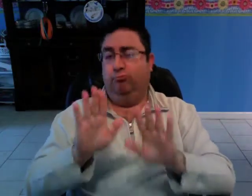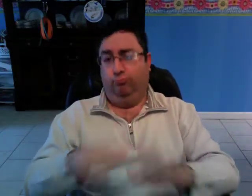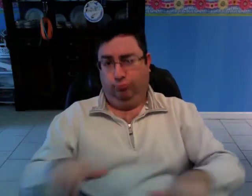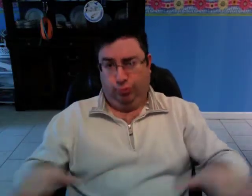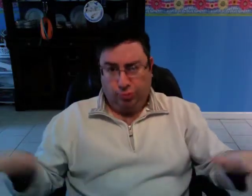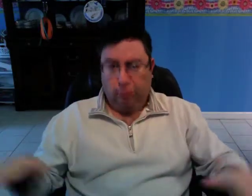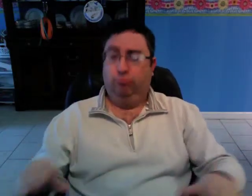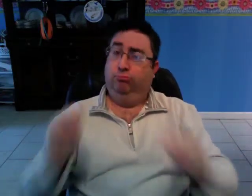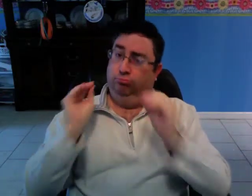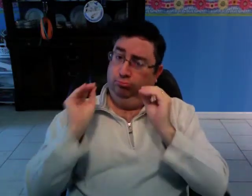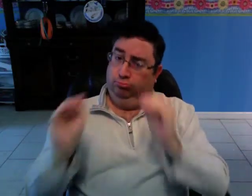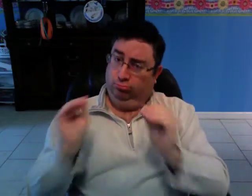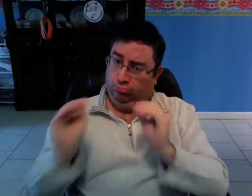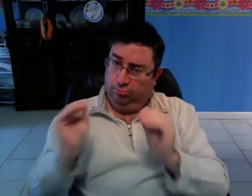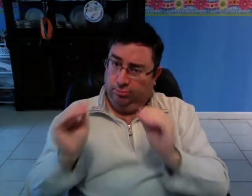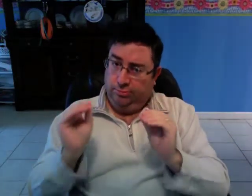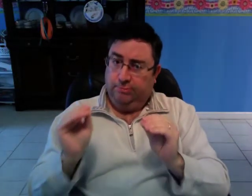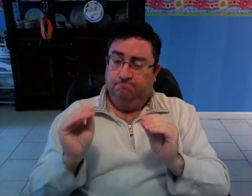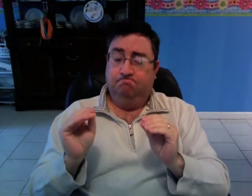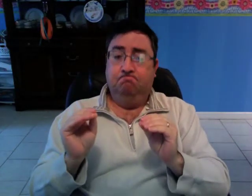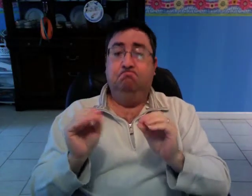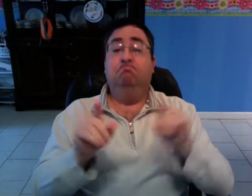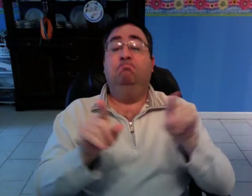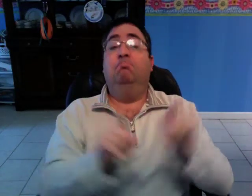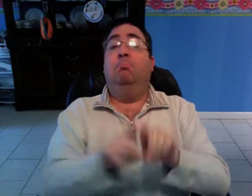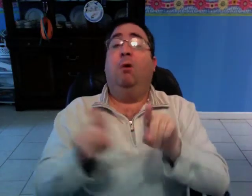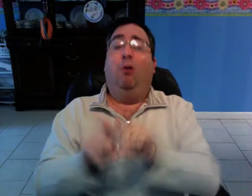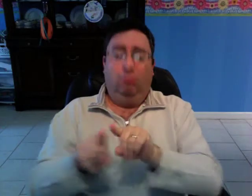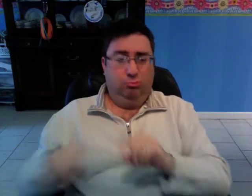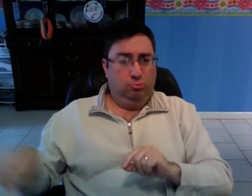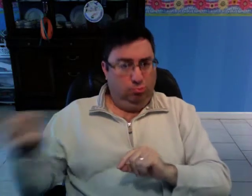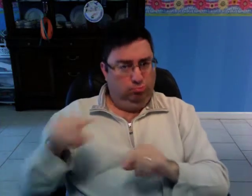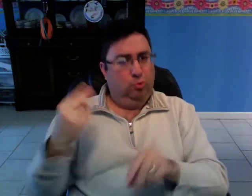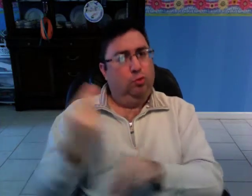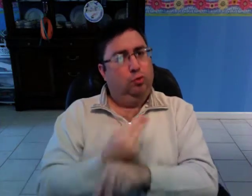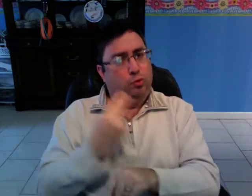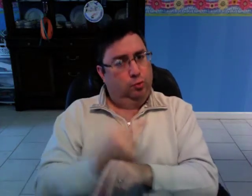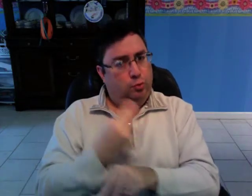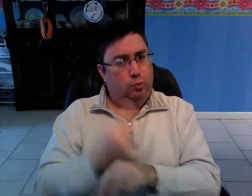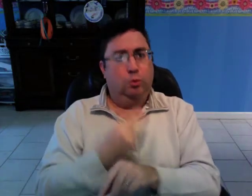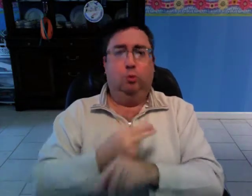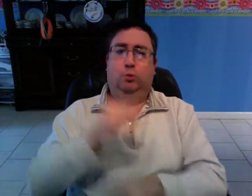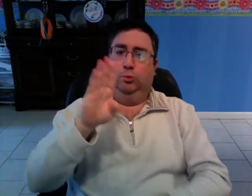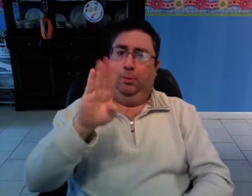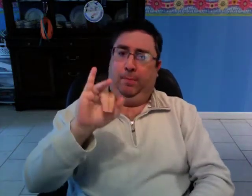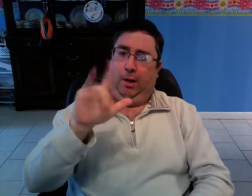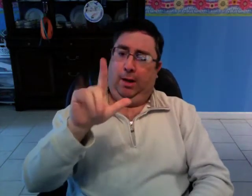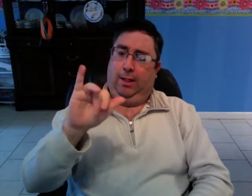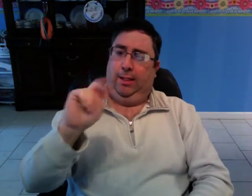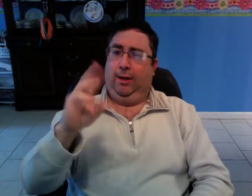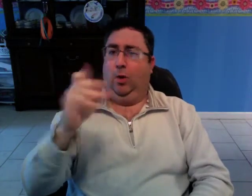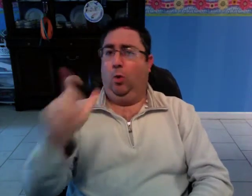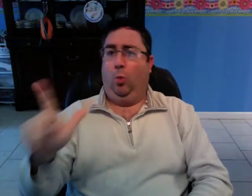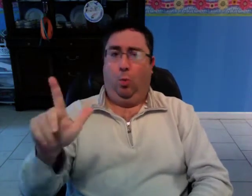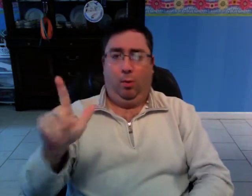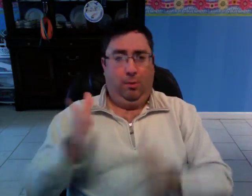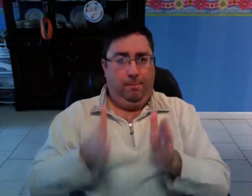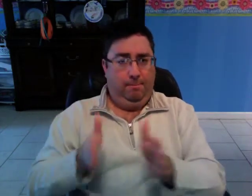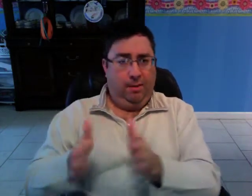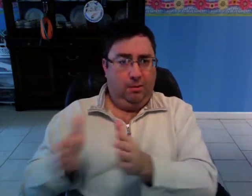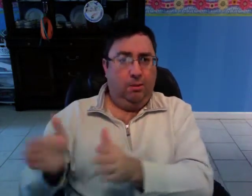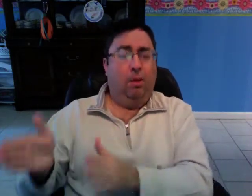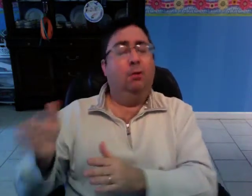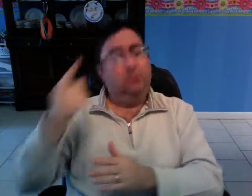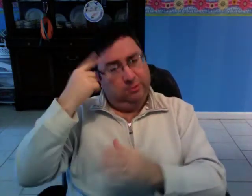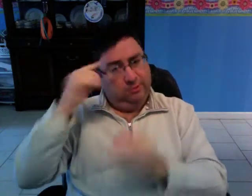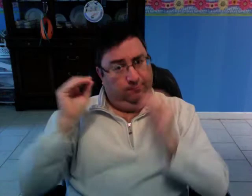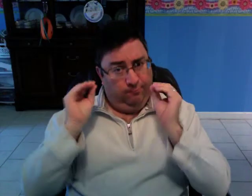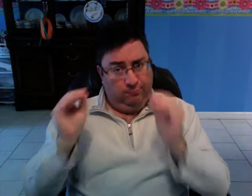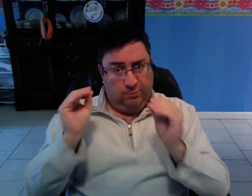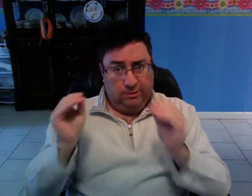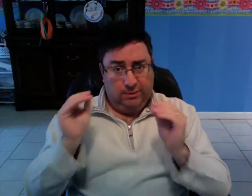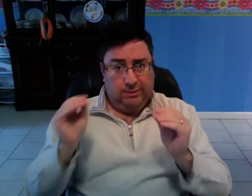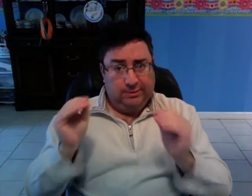and they also used bilingual methodology for teaching.